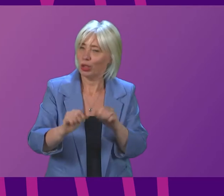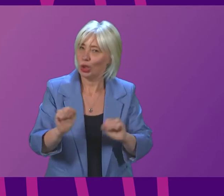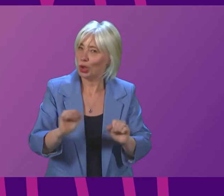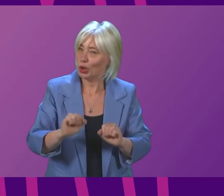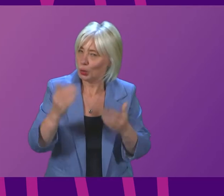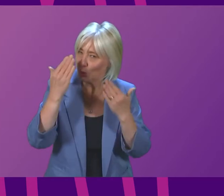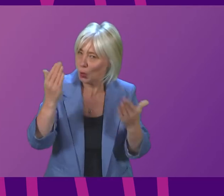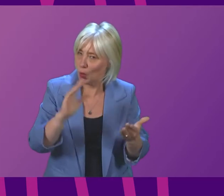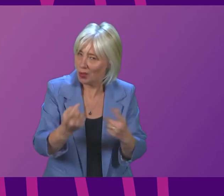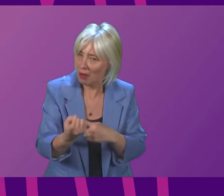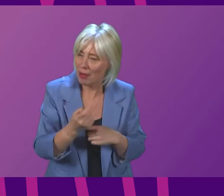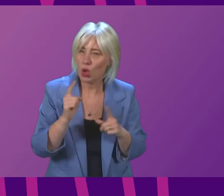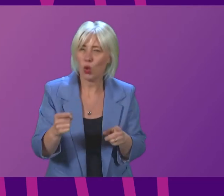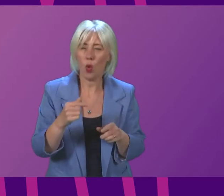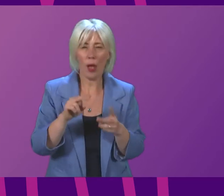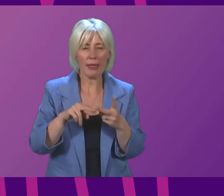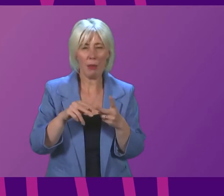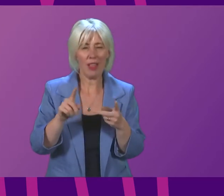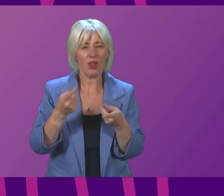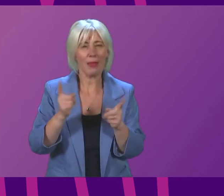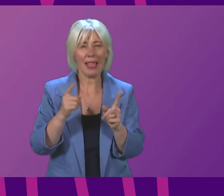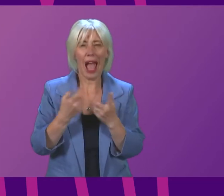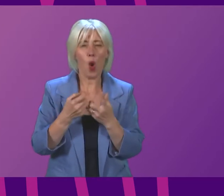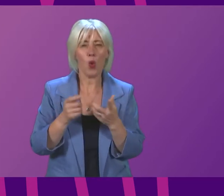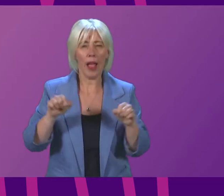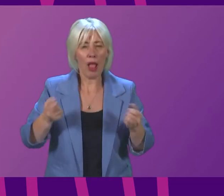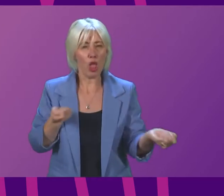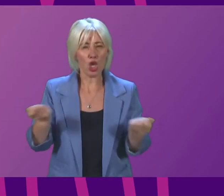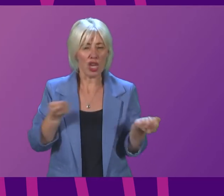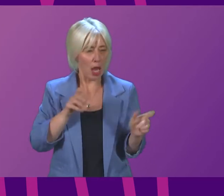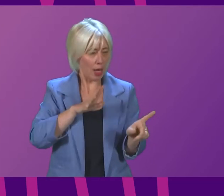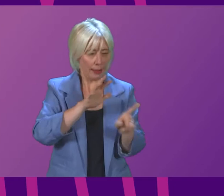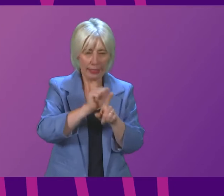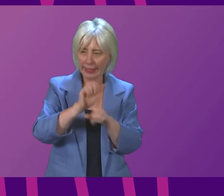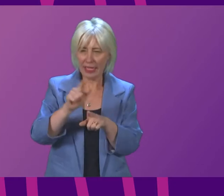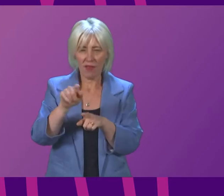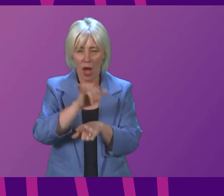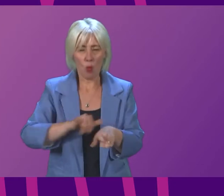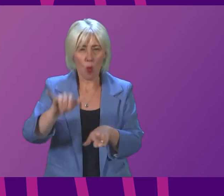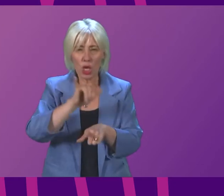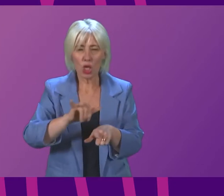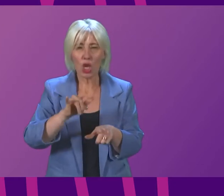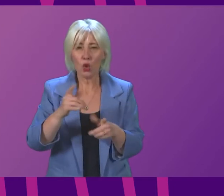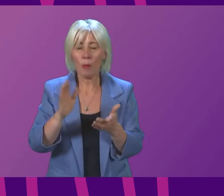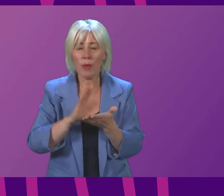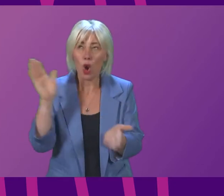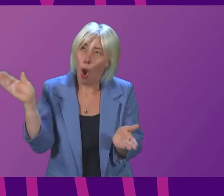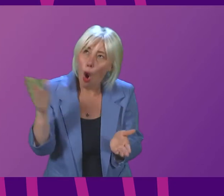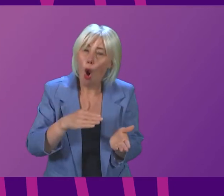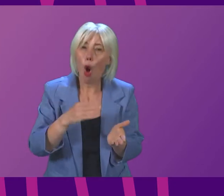Deputy First Minister outline how the inquiry chair will work to identify those areas so that all possible lessons are learned for future pandemics?